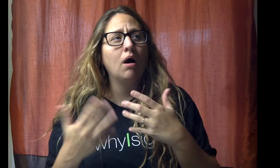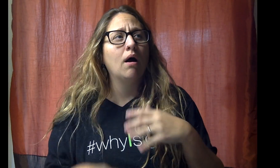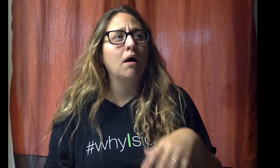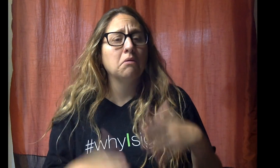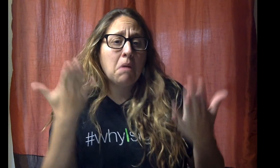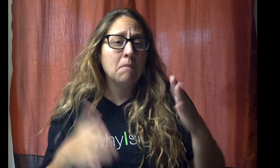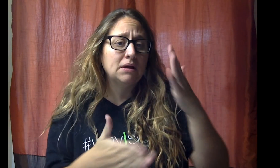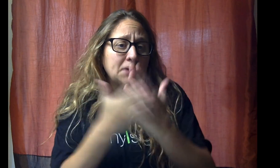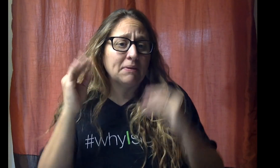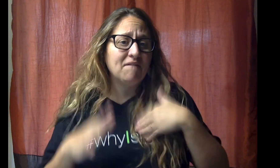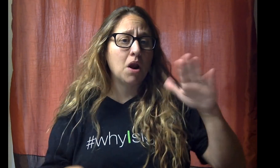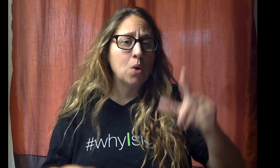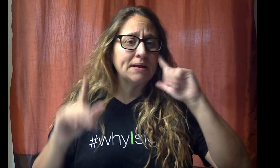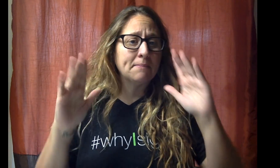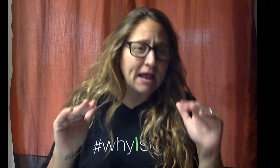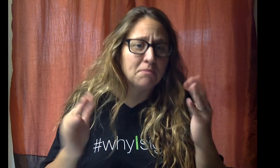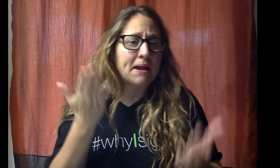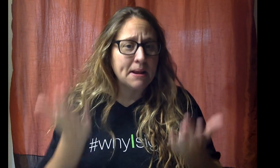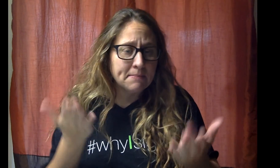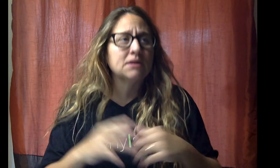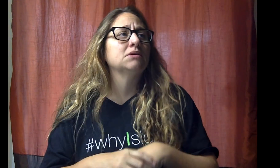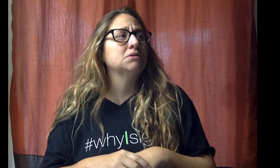Some teachers may have low expectations of deaf students.